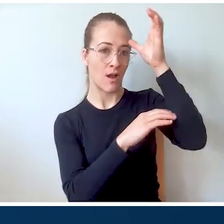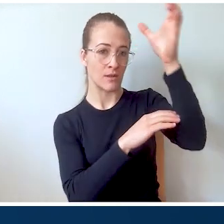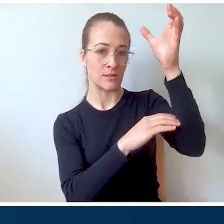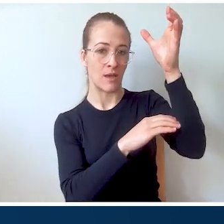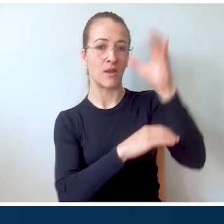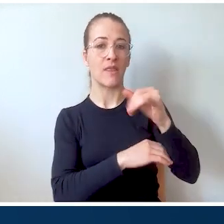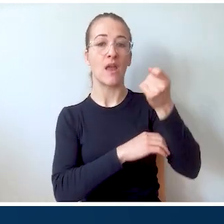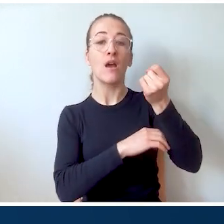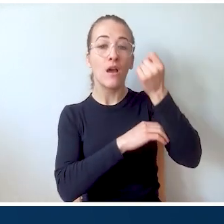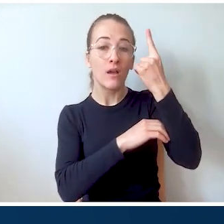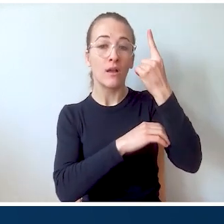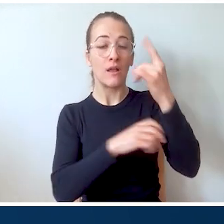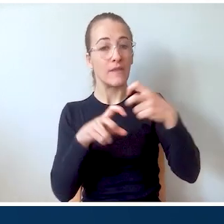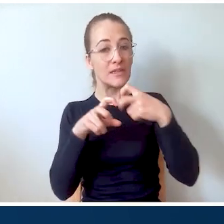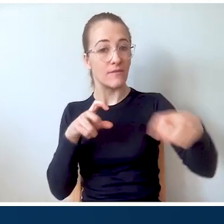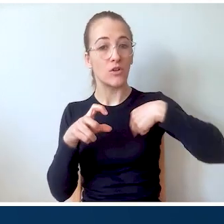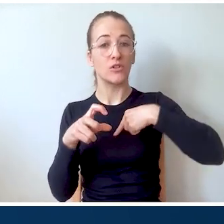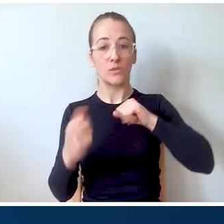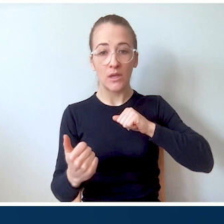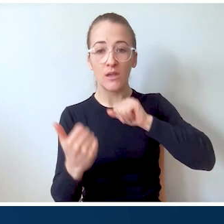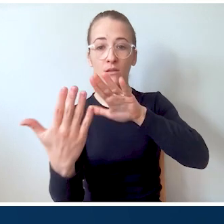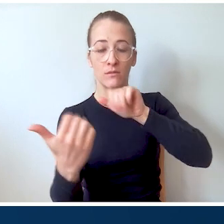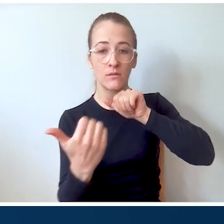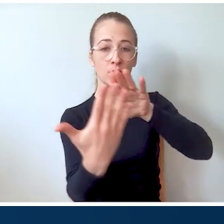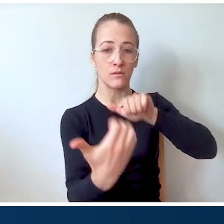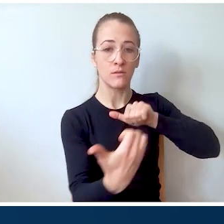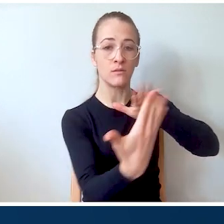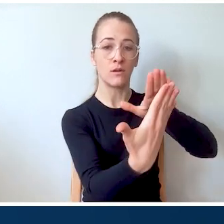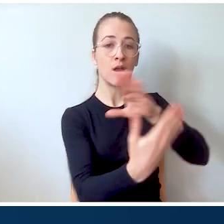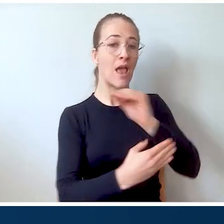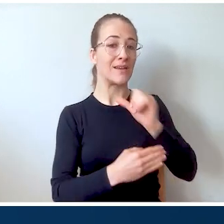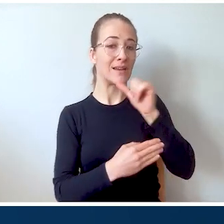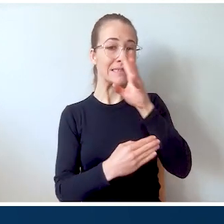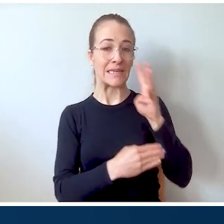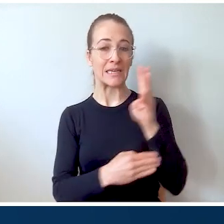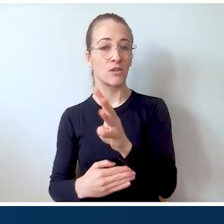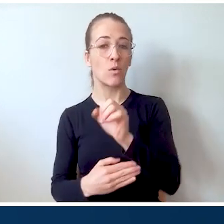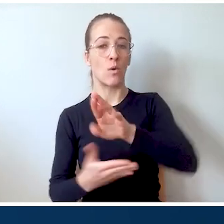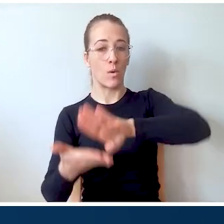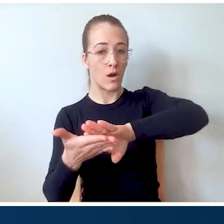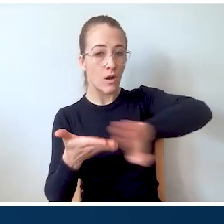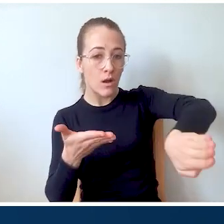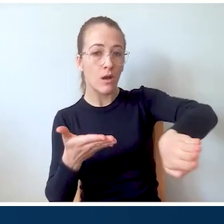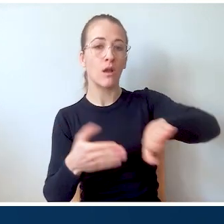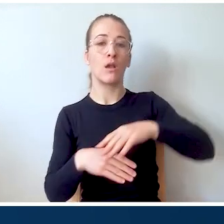that understands the difficulties that we face. And it doesn't just ignore them or dismiss them,